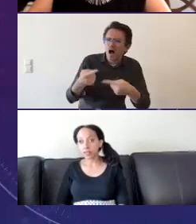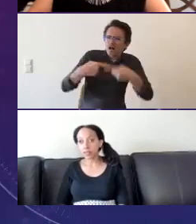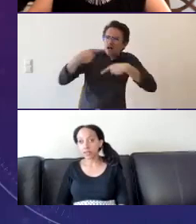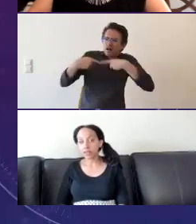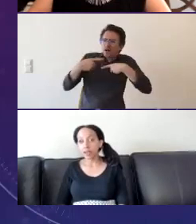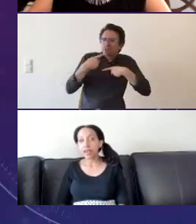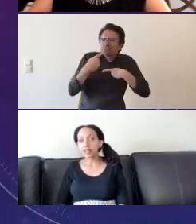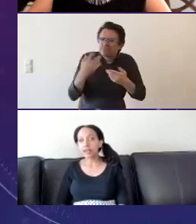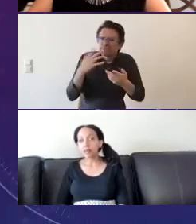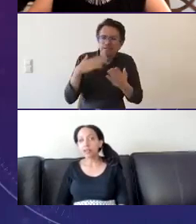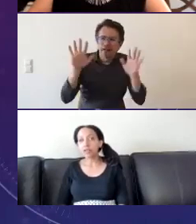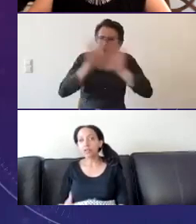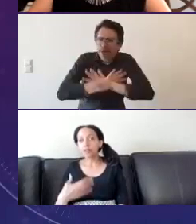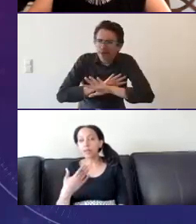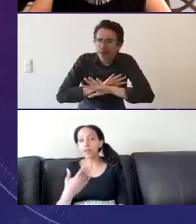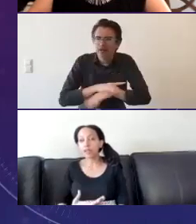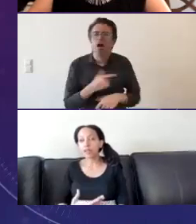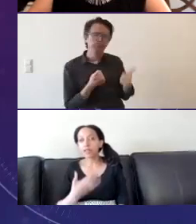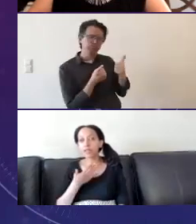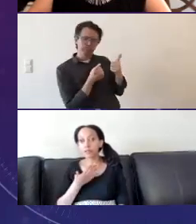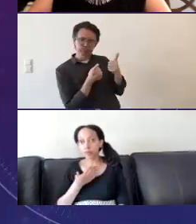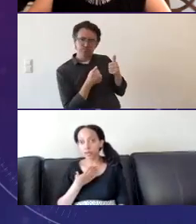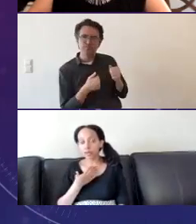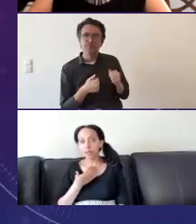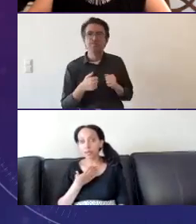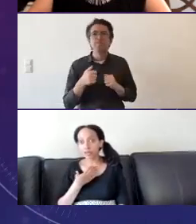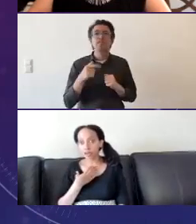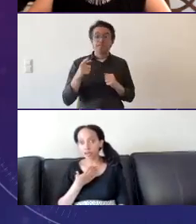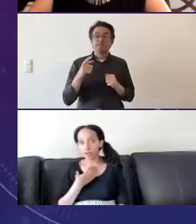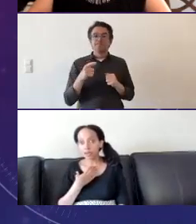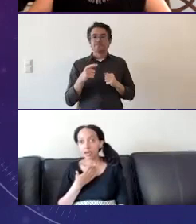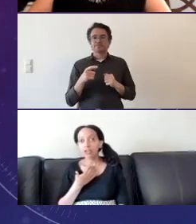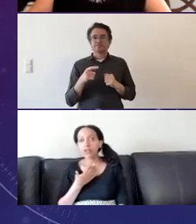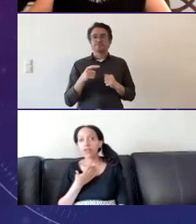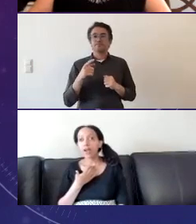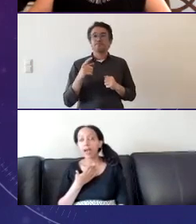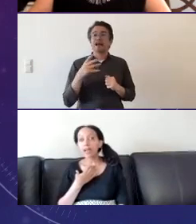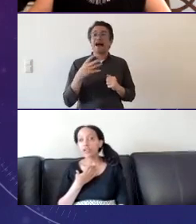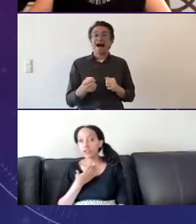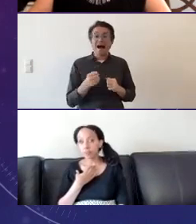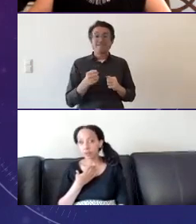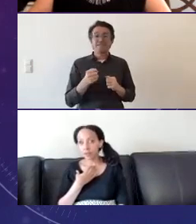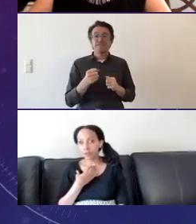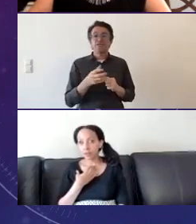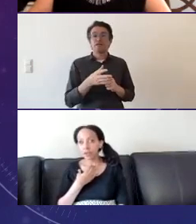ER is someone who repeats through voice what they hear so an interpreter who